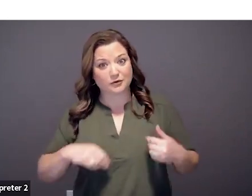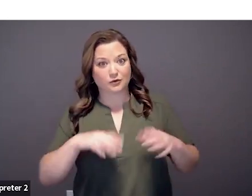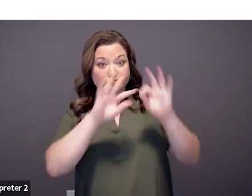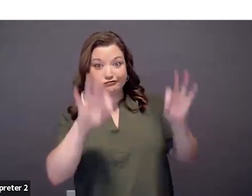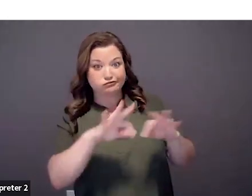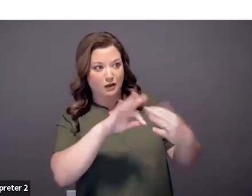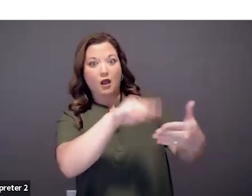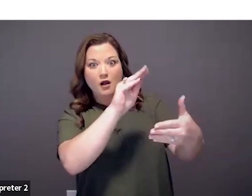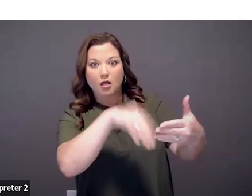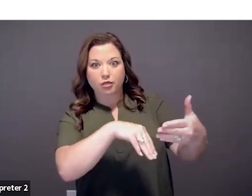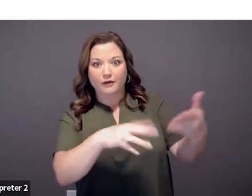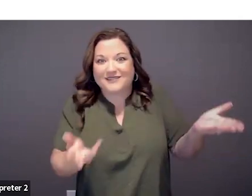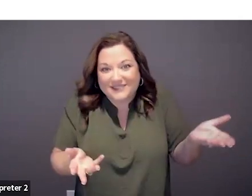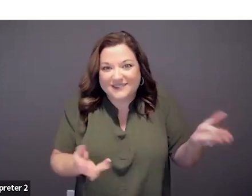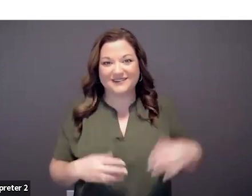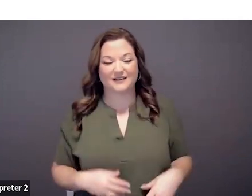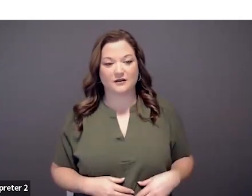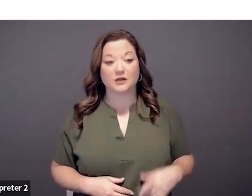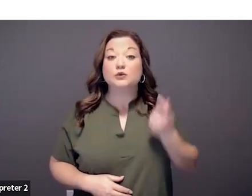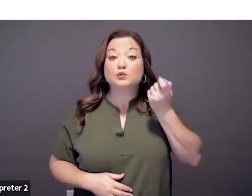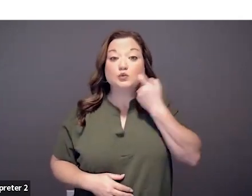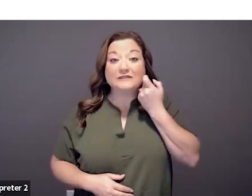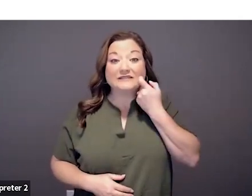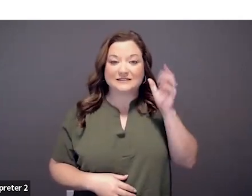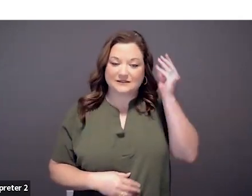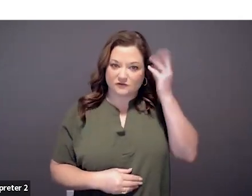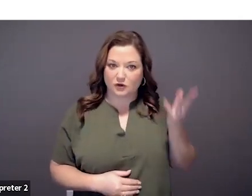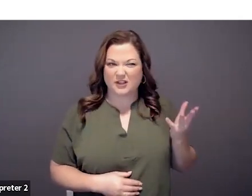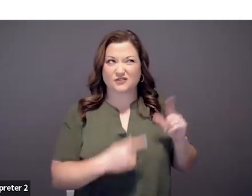Recent information from one of the international organizations I can't remember